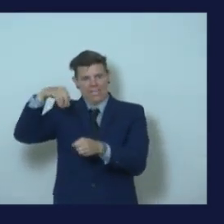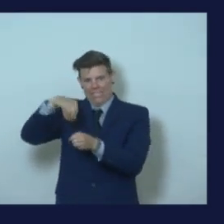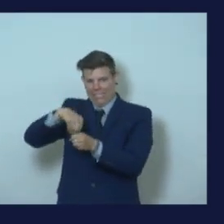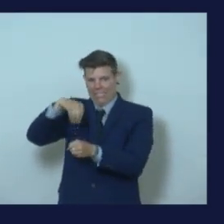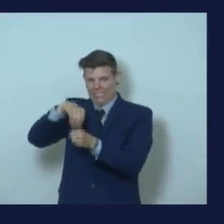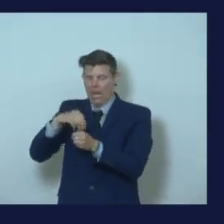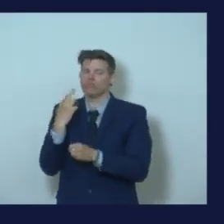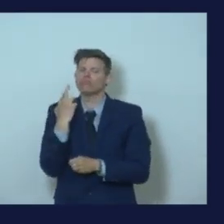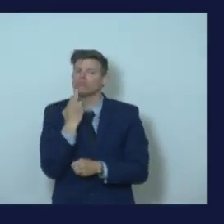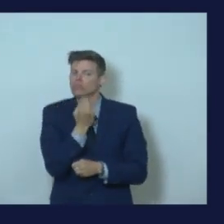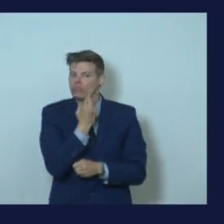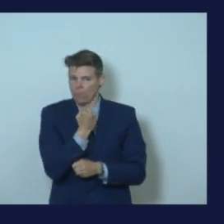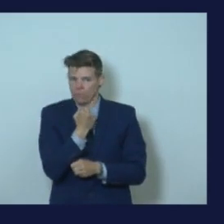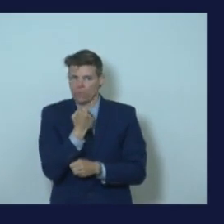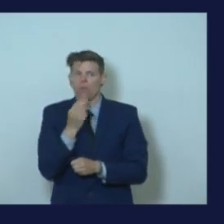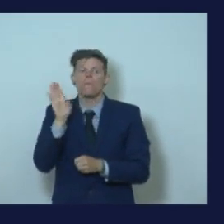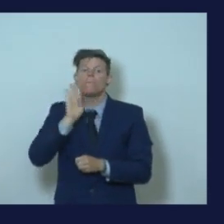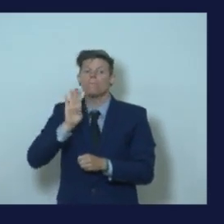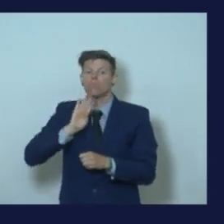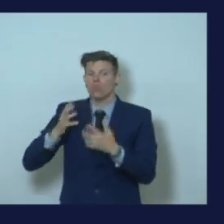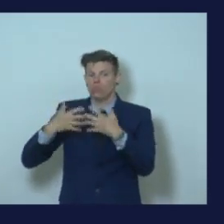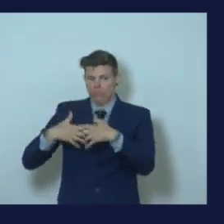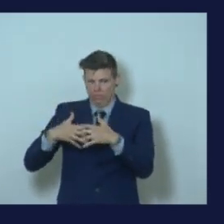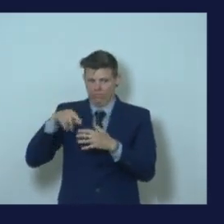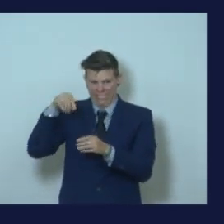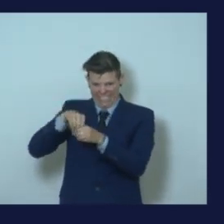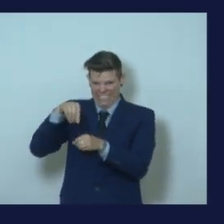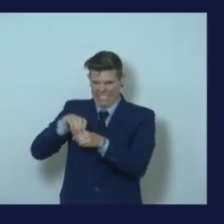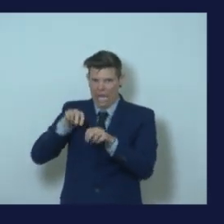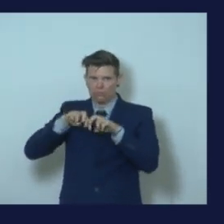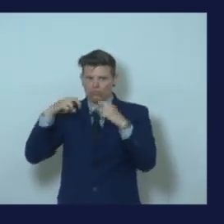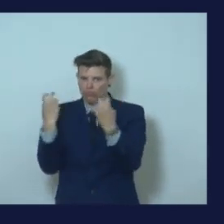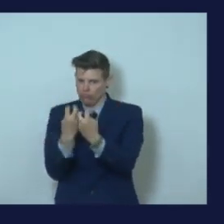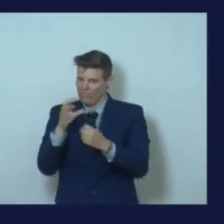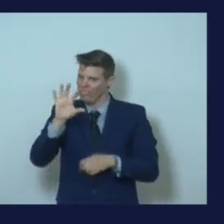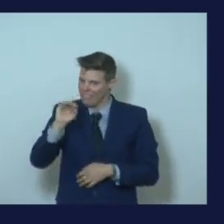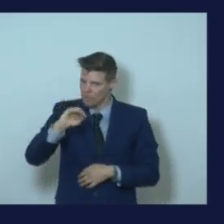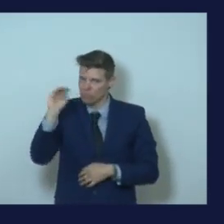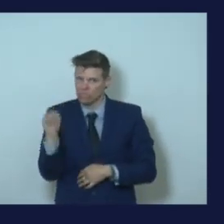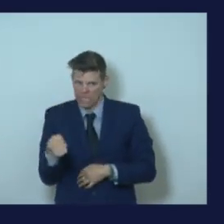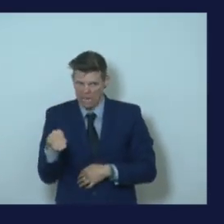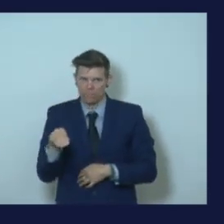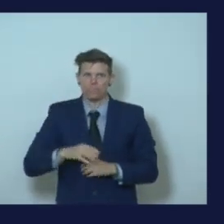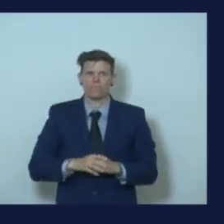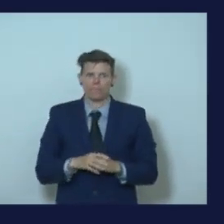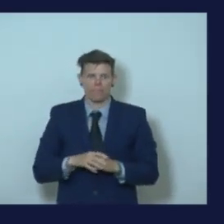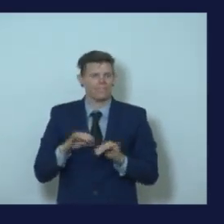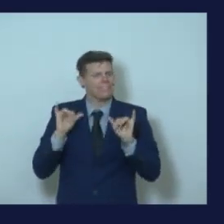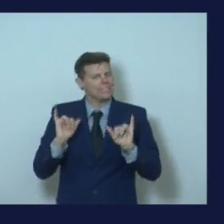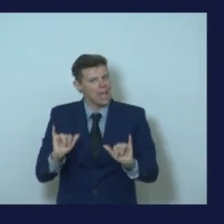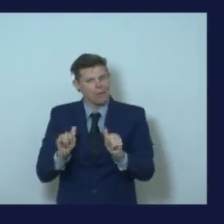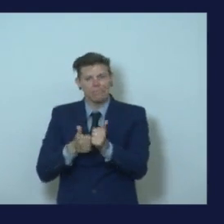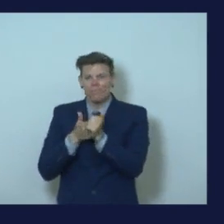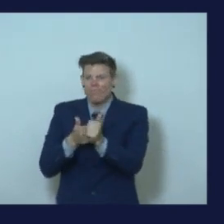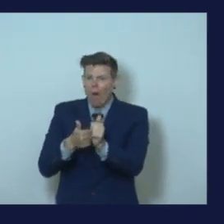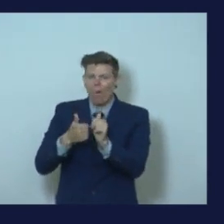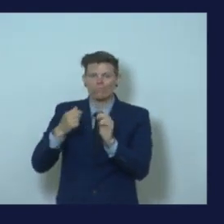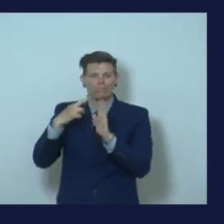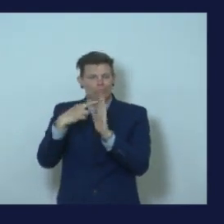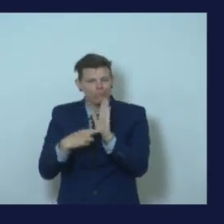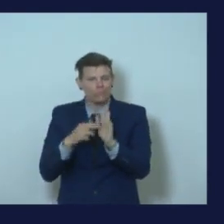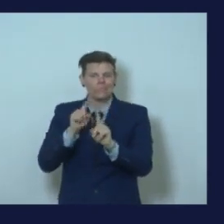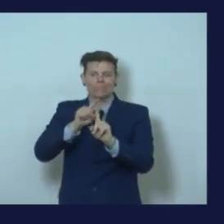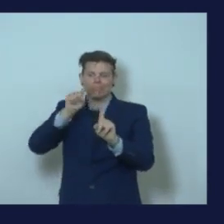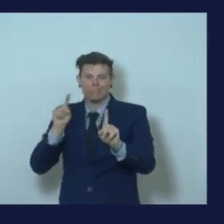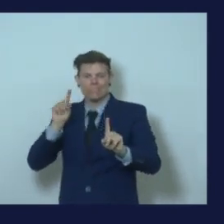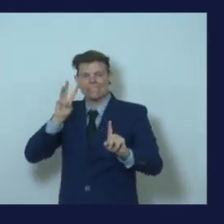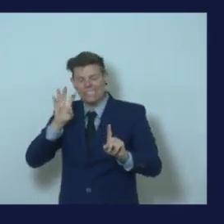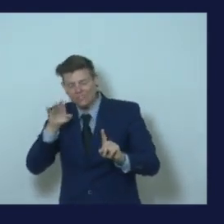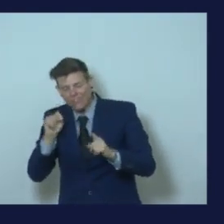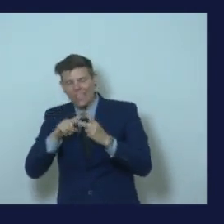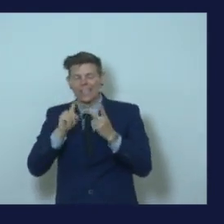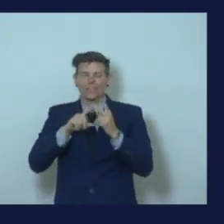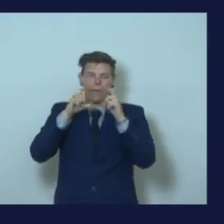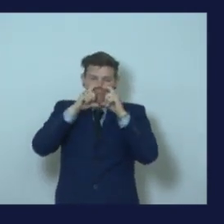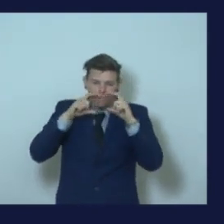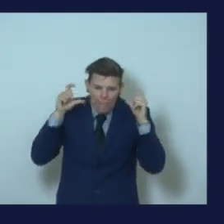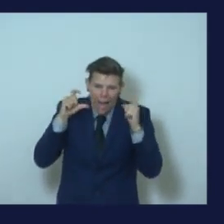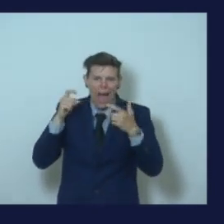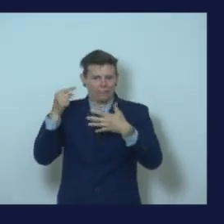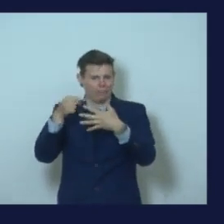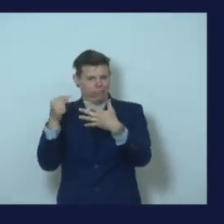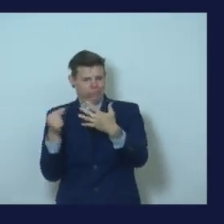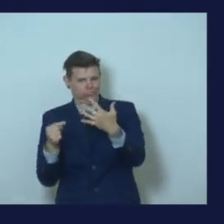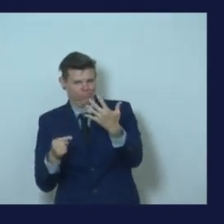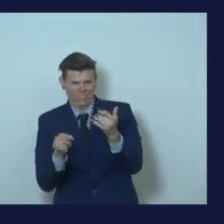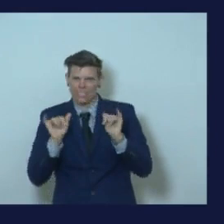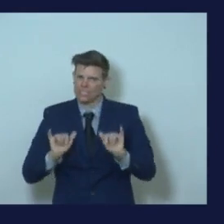THEN ON MONDAY THE PUBLIC HEALTH ORDER WILL BE AMENDED AGAIN AND IT WILL ALLOW 50 PERCENT MAXIMUM MAXIMUM OCCUPANCY FOR BREWERIES INDOORS AS WELL AGAIN.